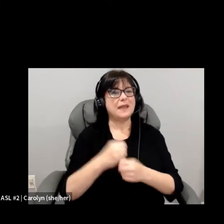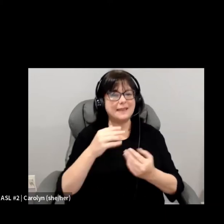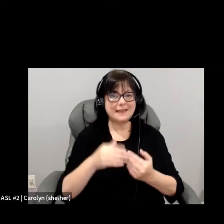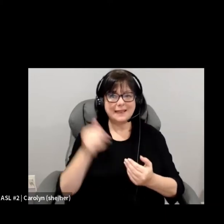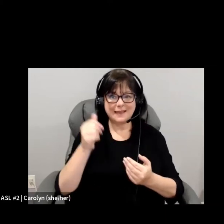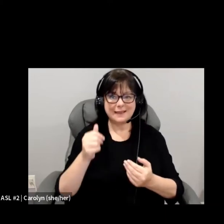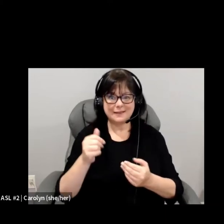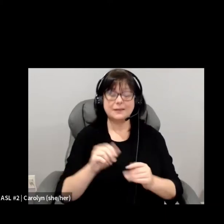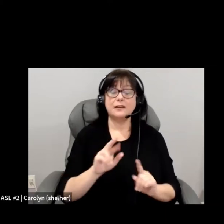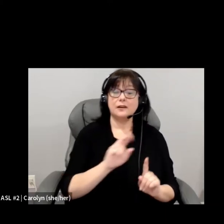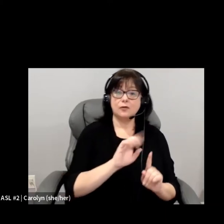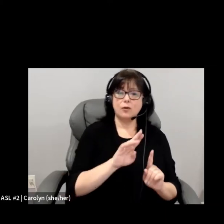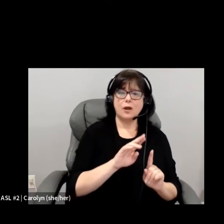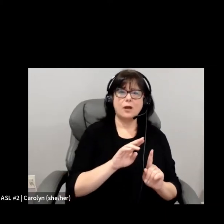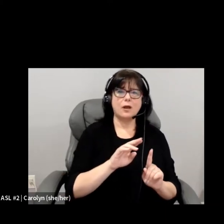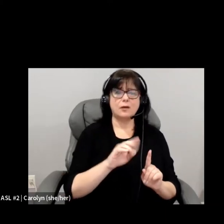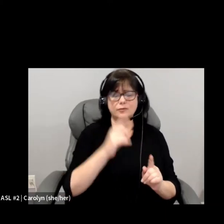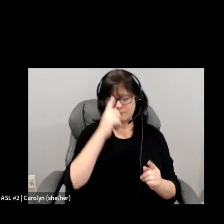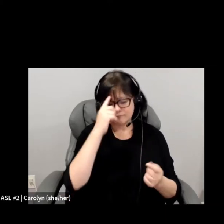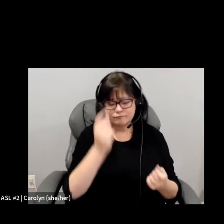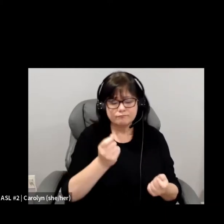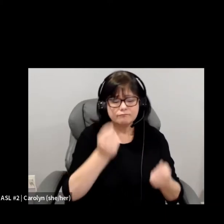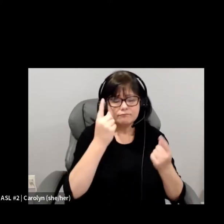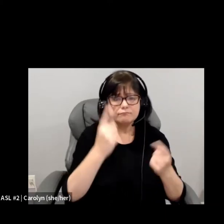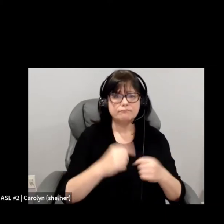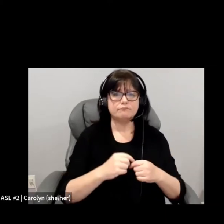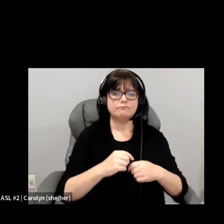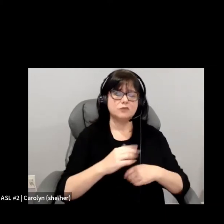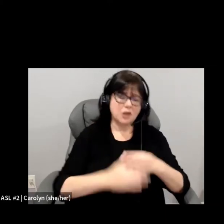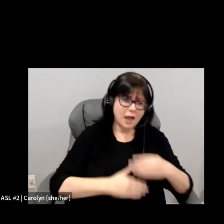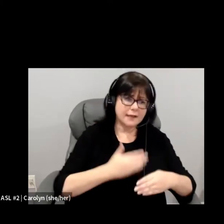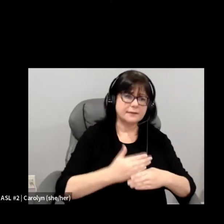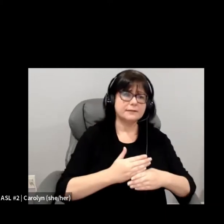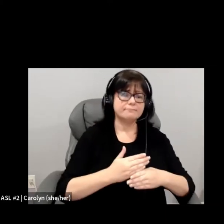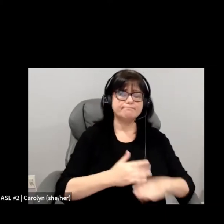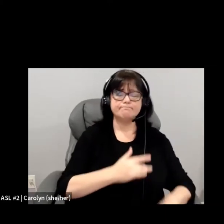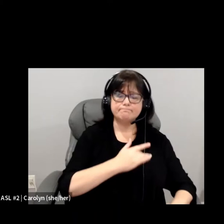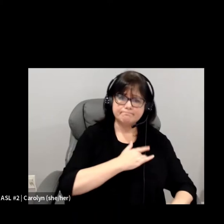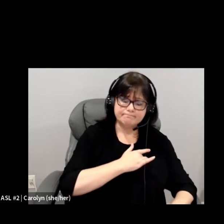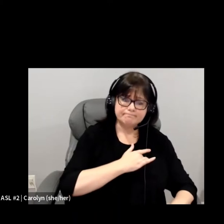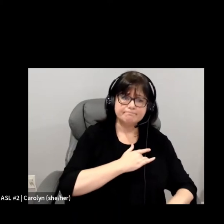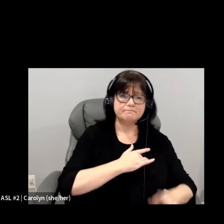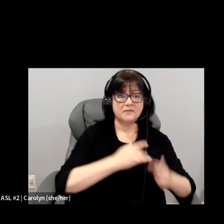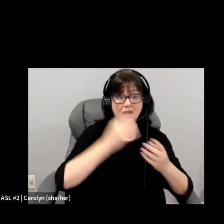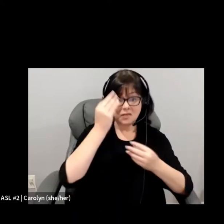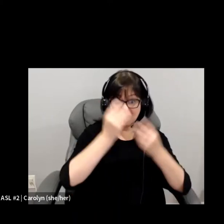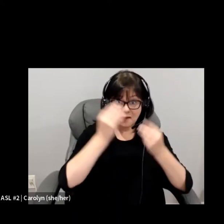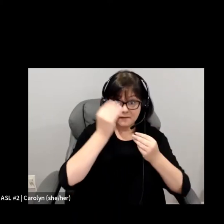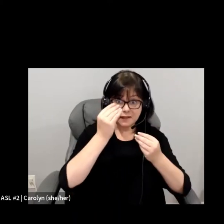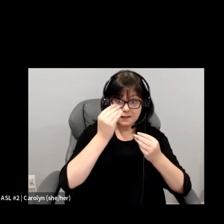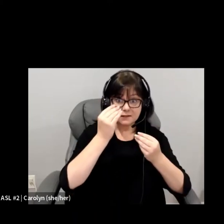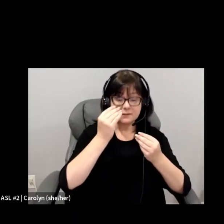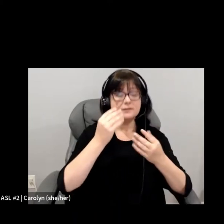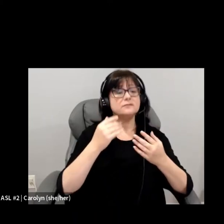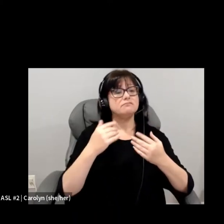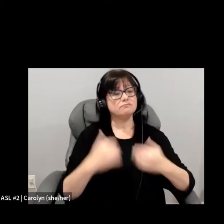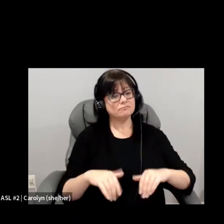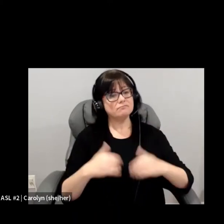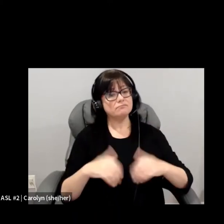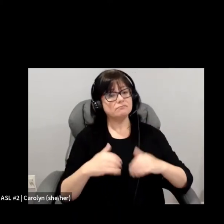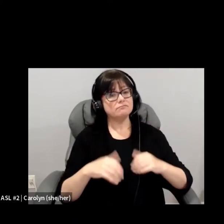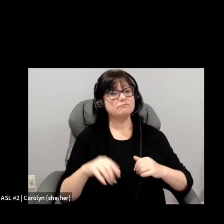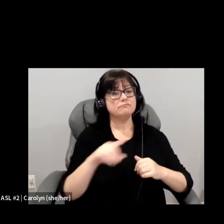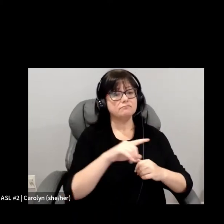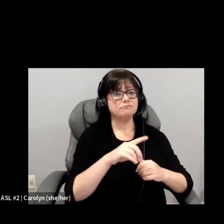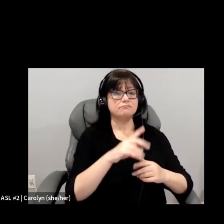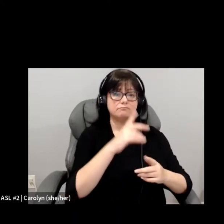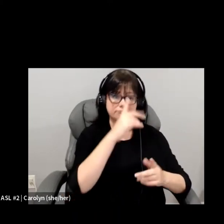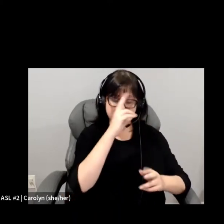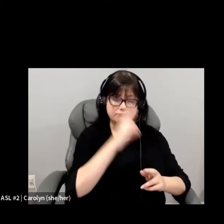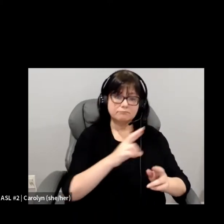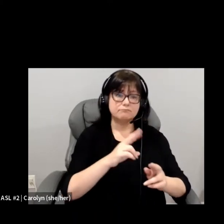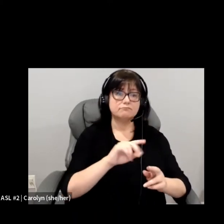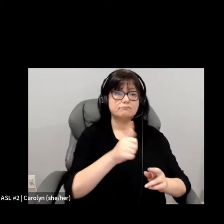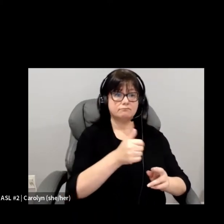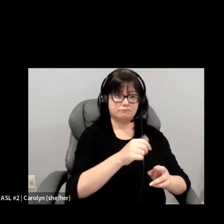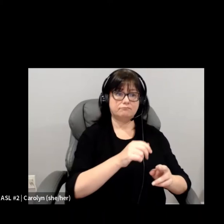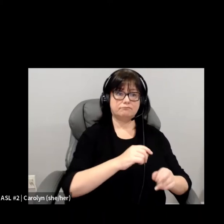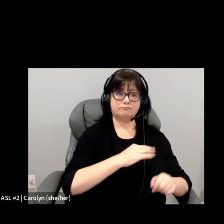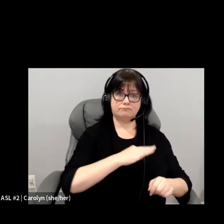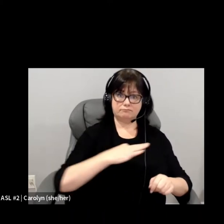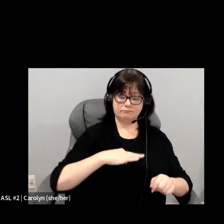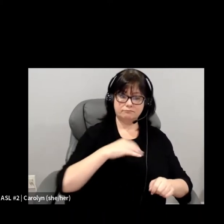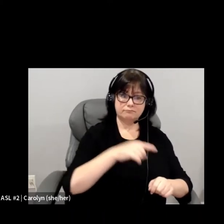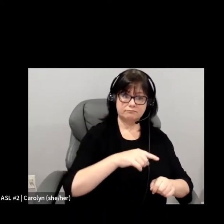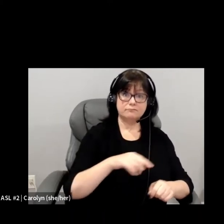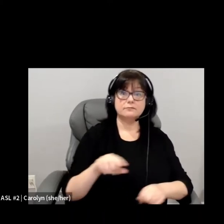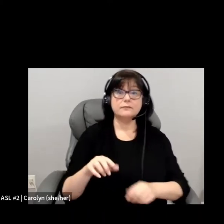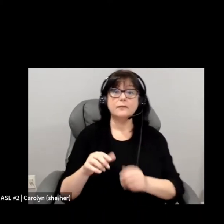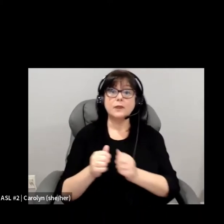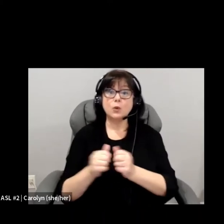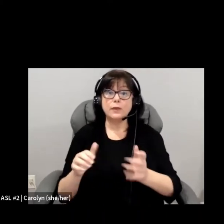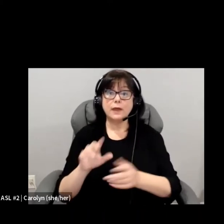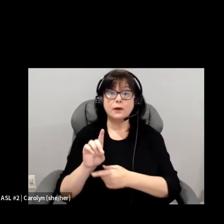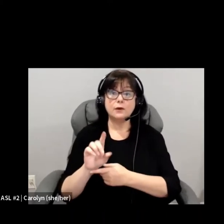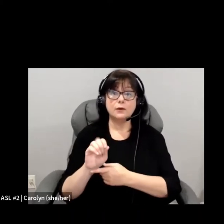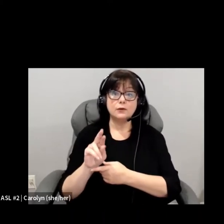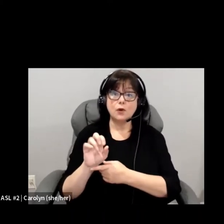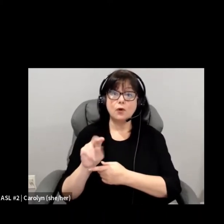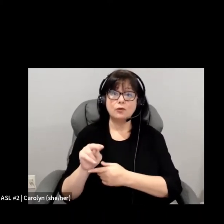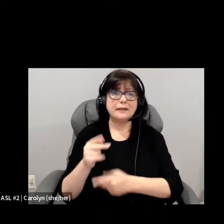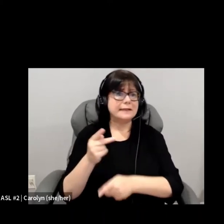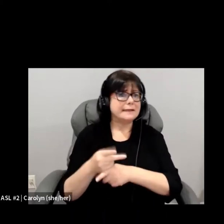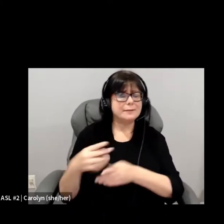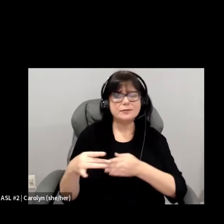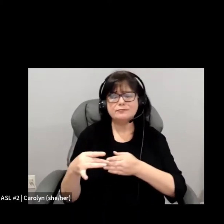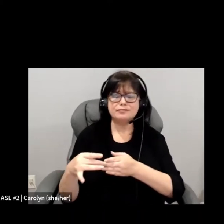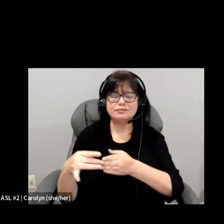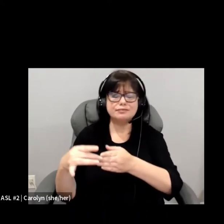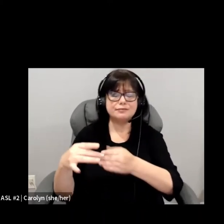NONE OF THE WORK WE DO WOULD BE POSSIBLE WITHOUT DOREEN'S STEADY HAND KEEPING US ORGANIZED.